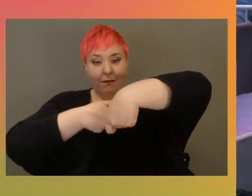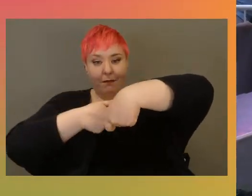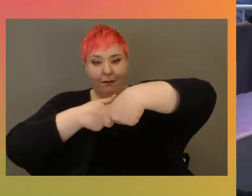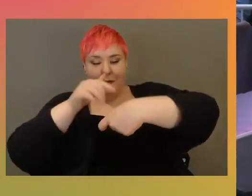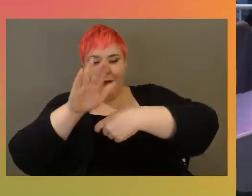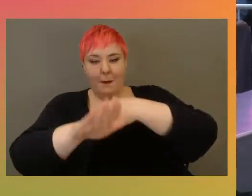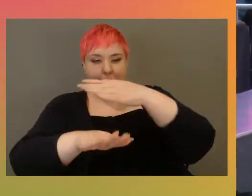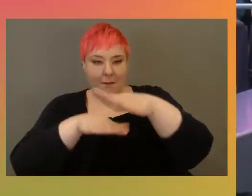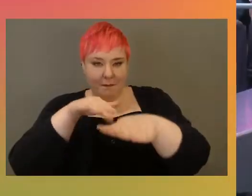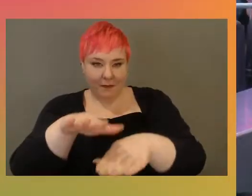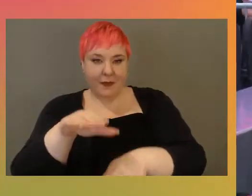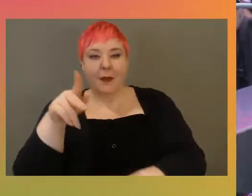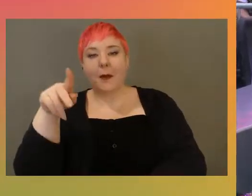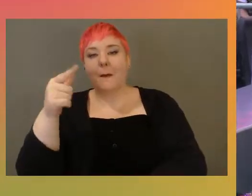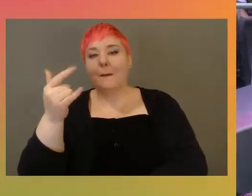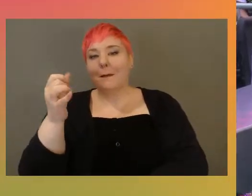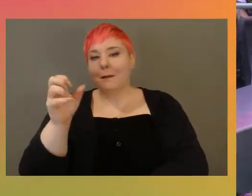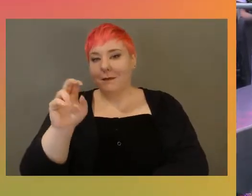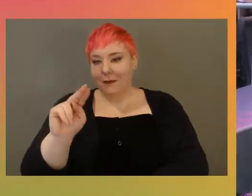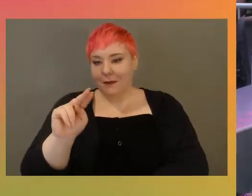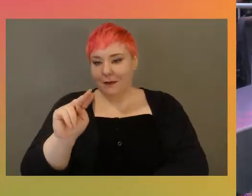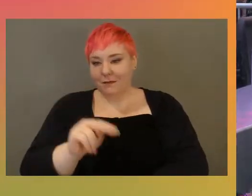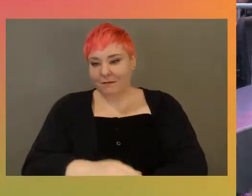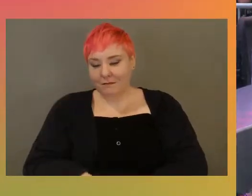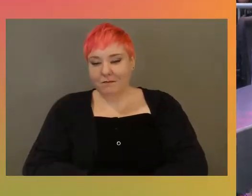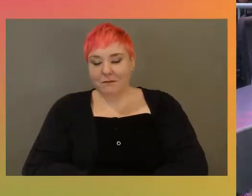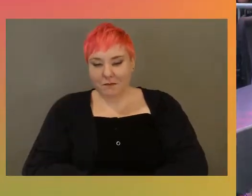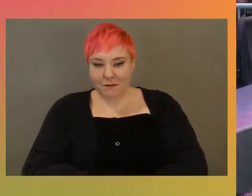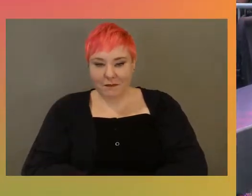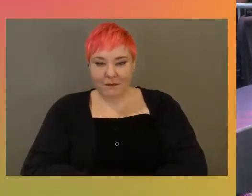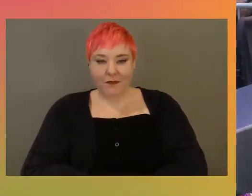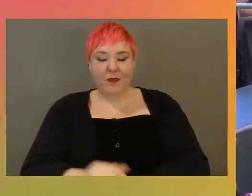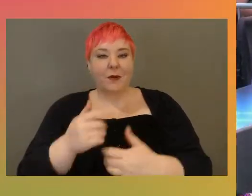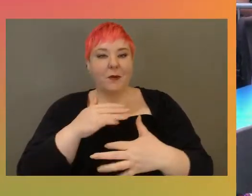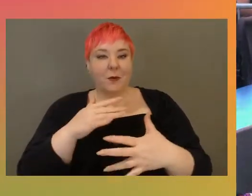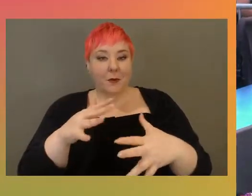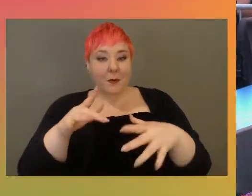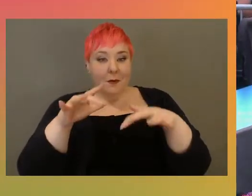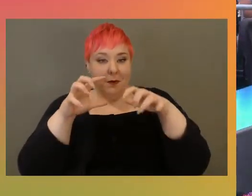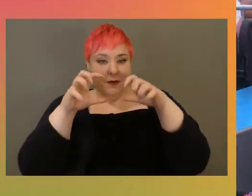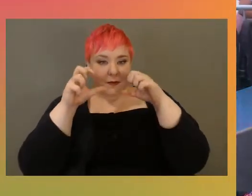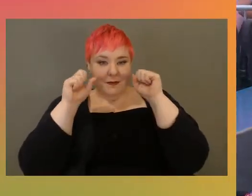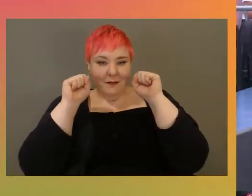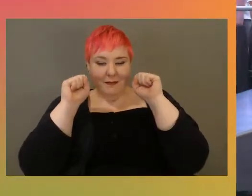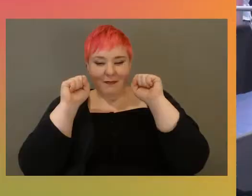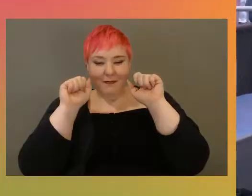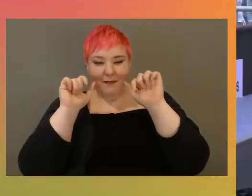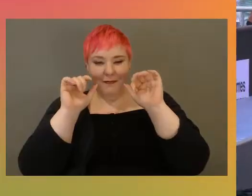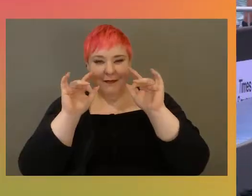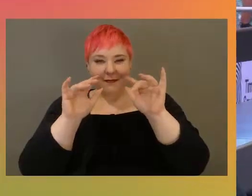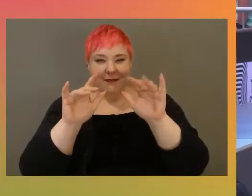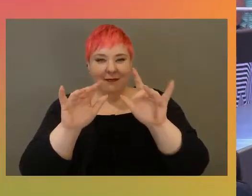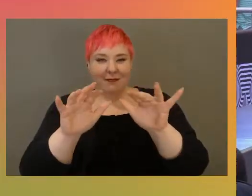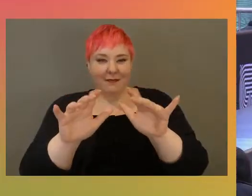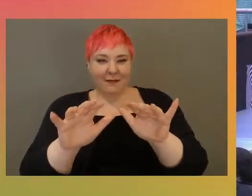KNEE DOWN ON THE INSIDE OF YOUR LEFT WRIST. SLIDE YOUR BACK LEG LONG, WALK YOUR HANDS FORWARD, INTO THE